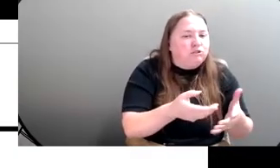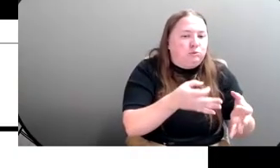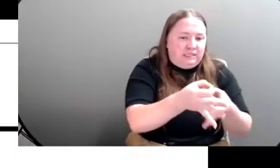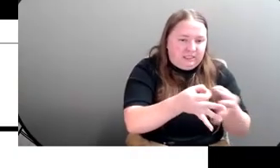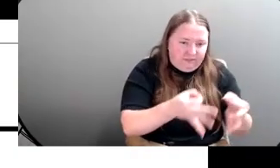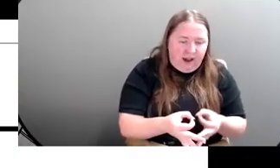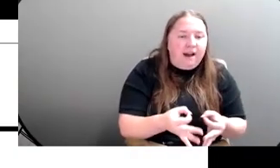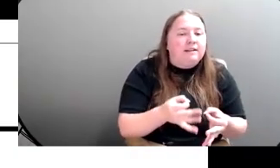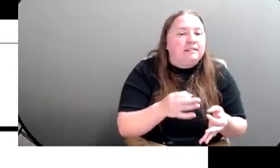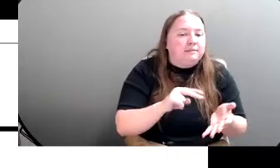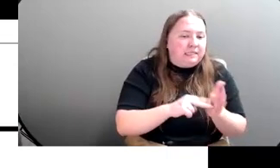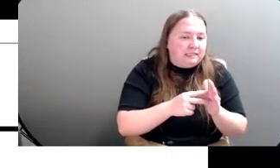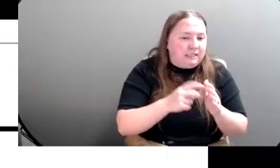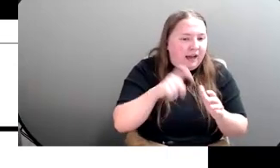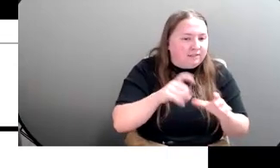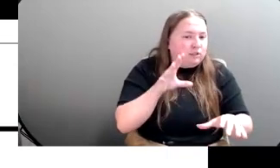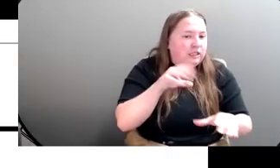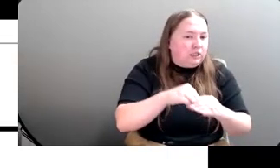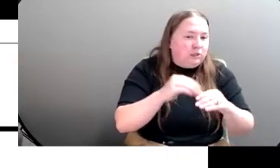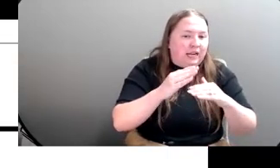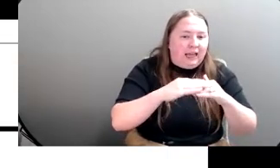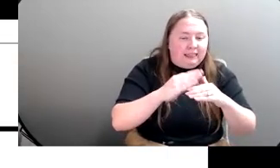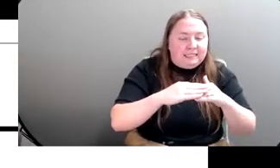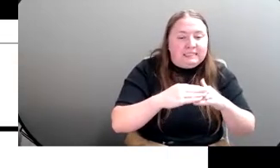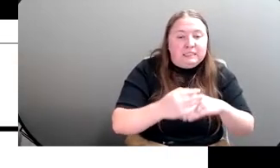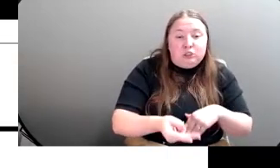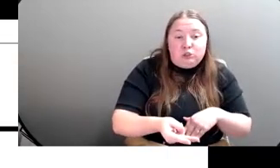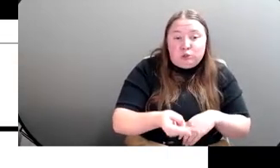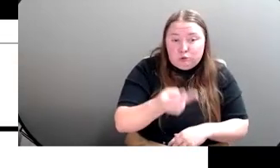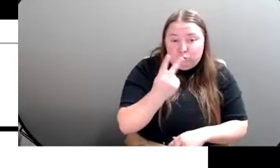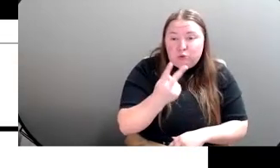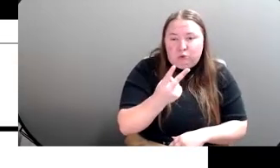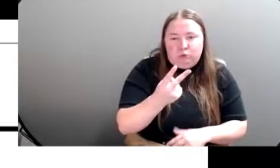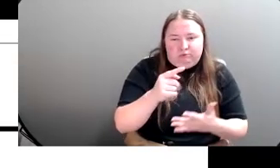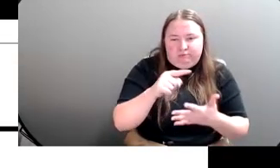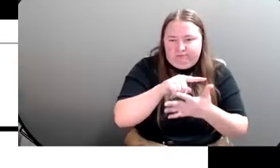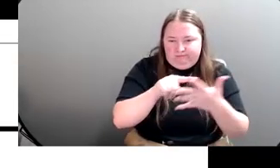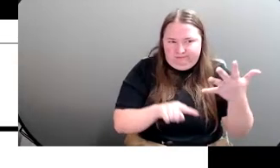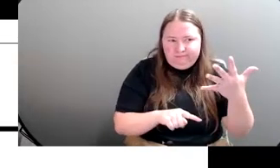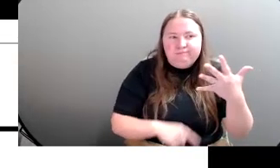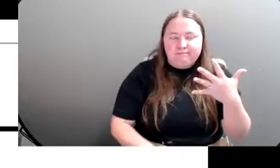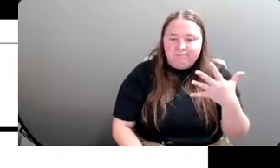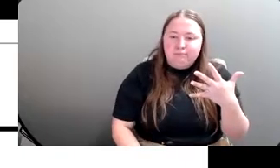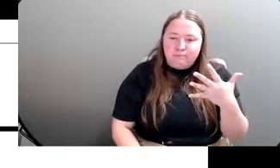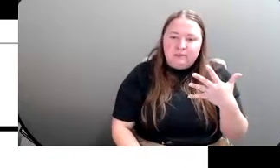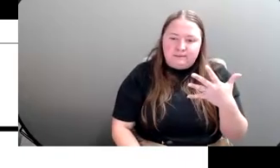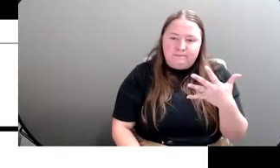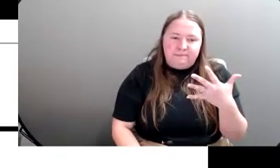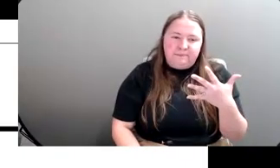that it must include at least two of the following methods below that.